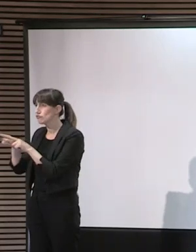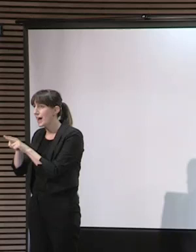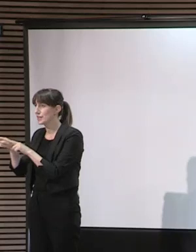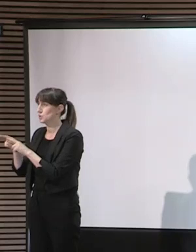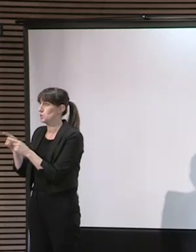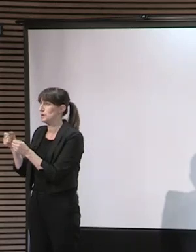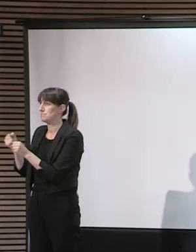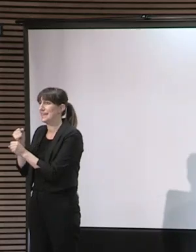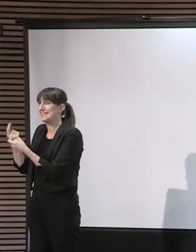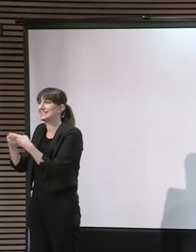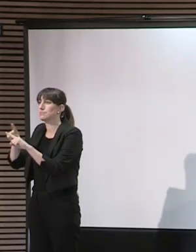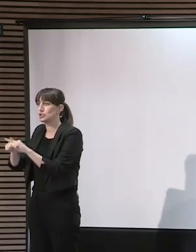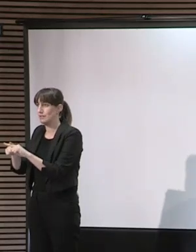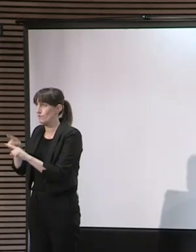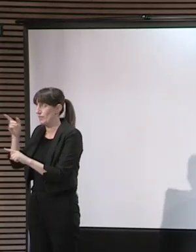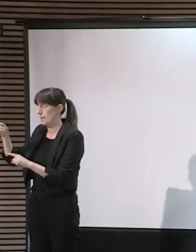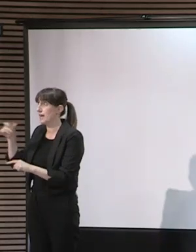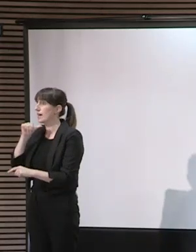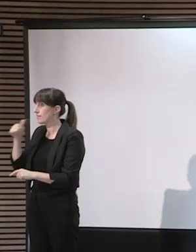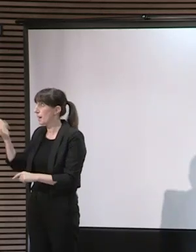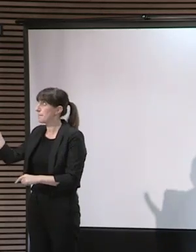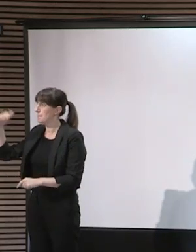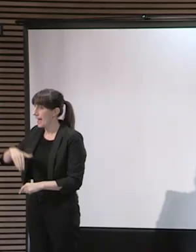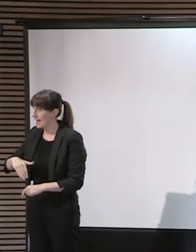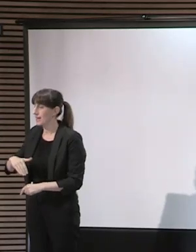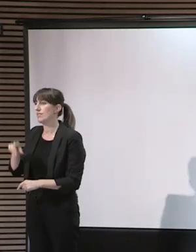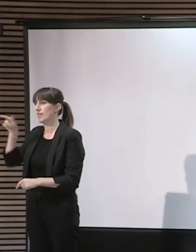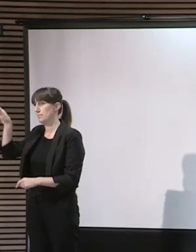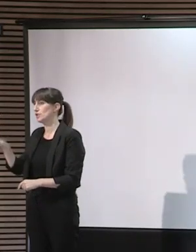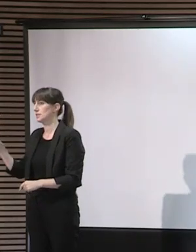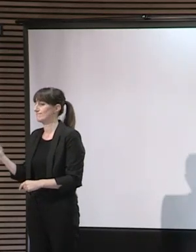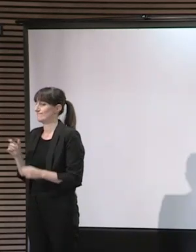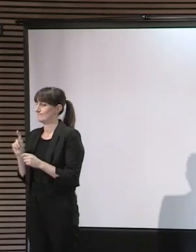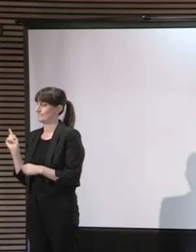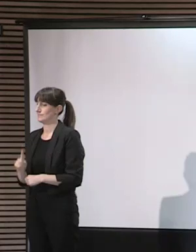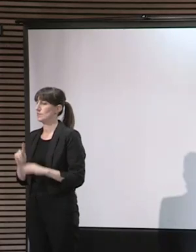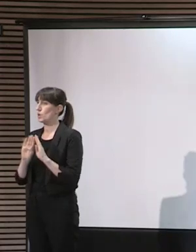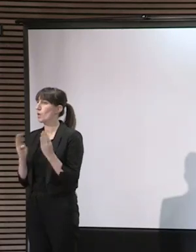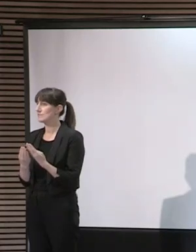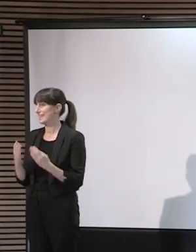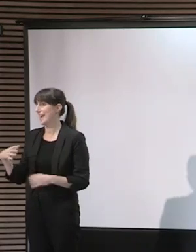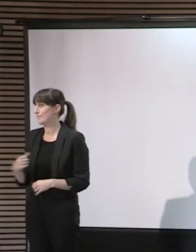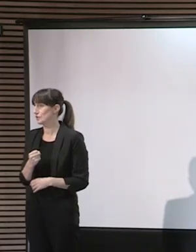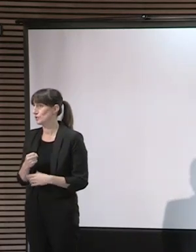do recognise there have been a group caught out there, and we do need to make sure we're focused on how some exemptions